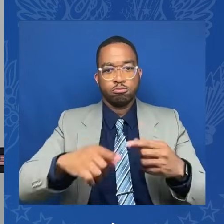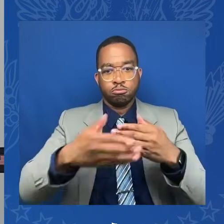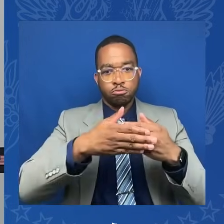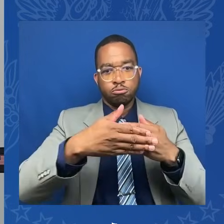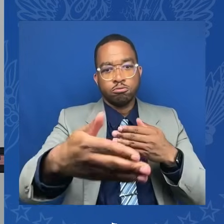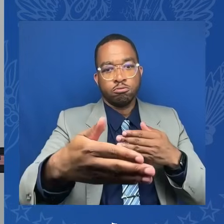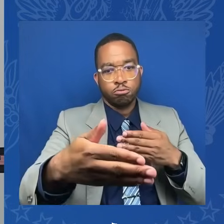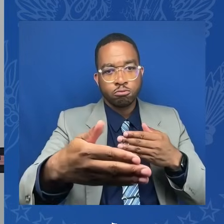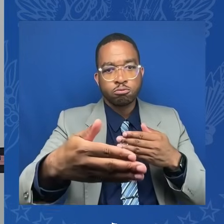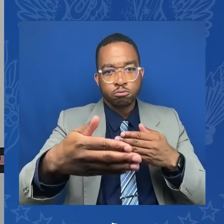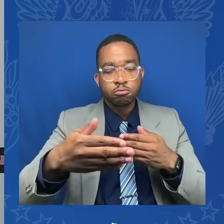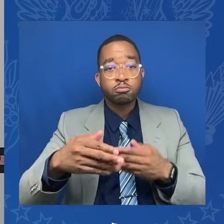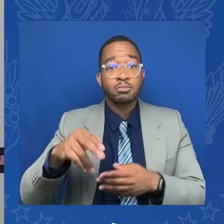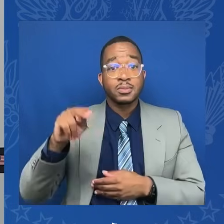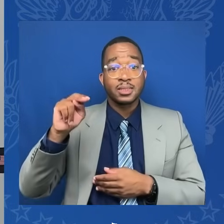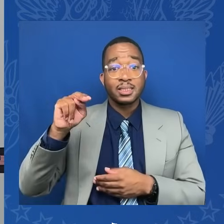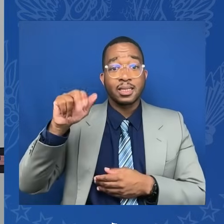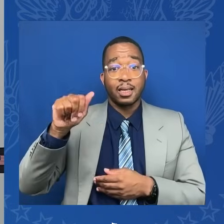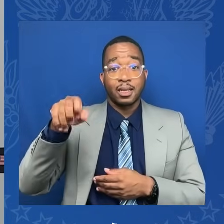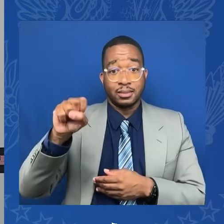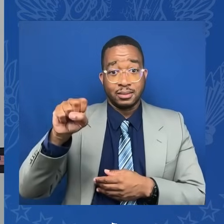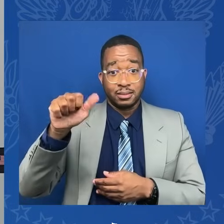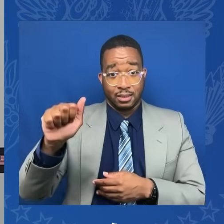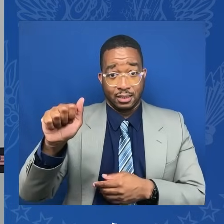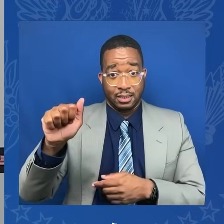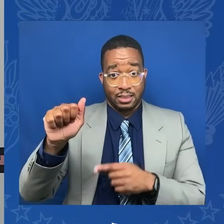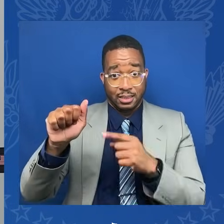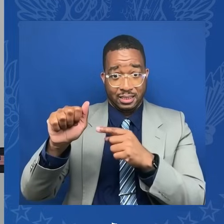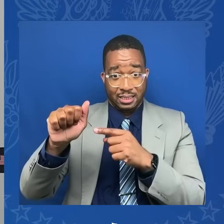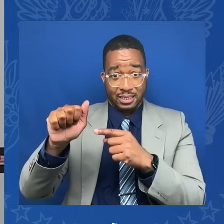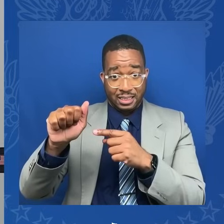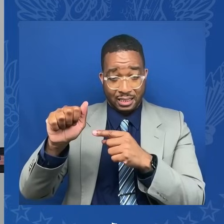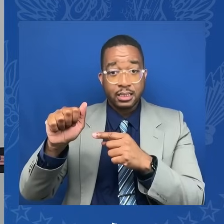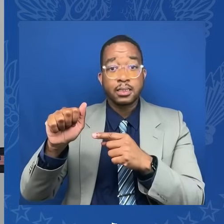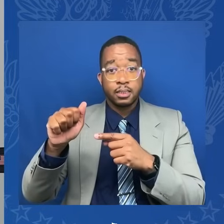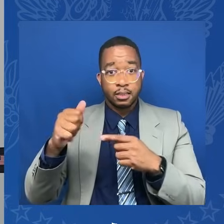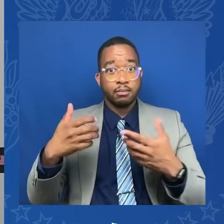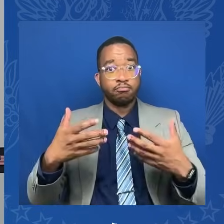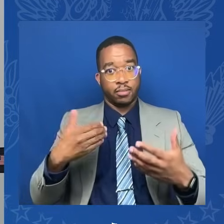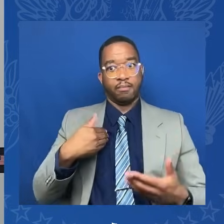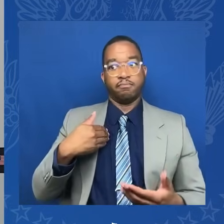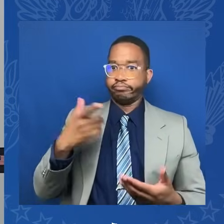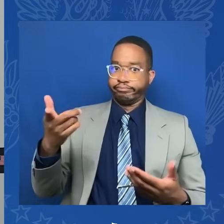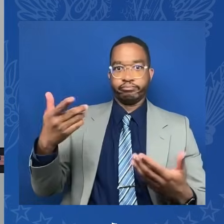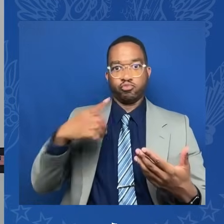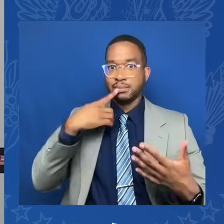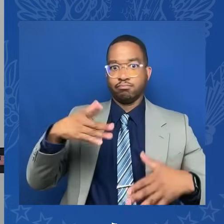And also proud to announce that the first high-speed -- American high-speed train, built by Alstom,